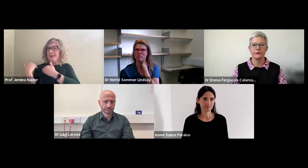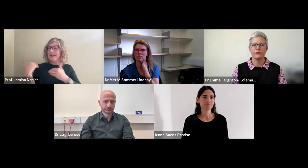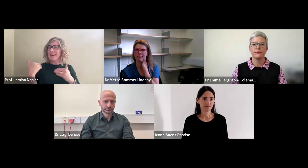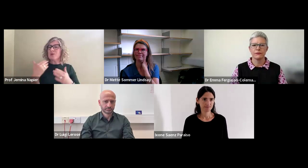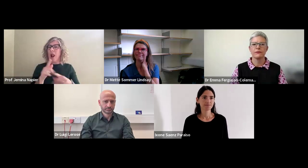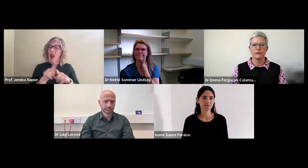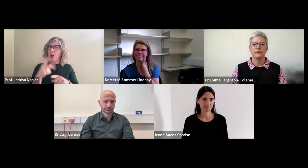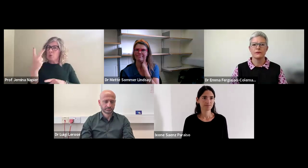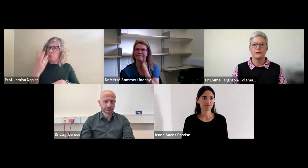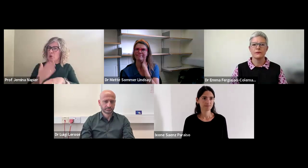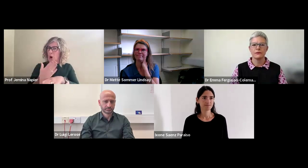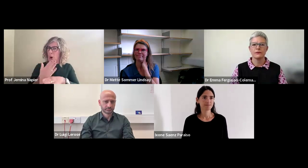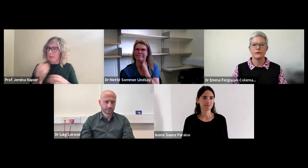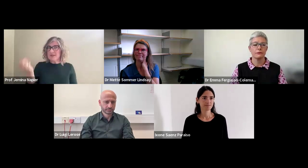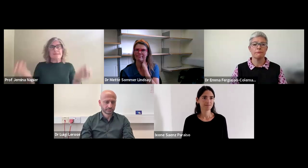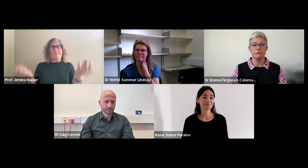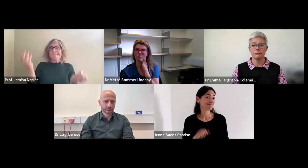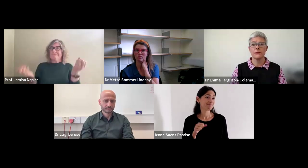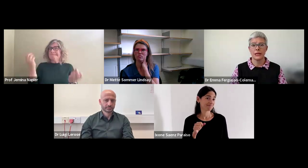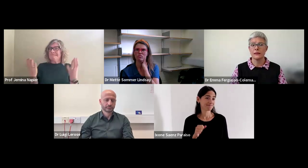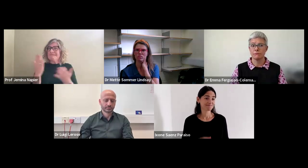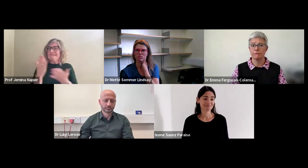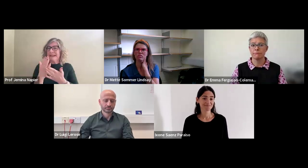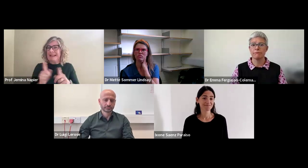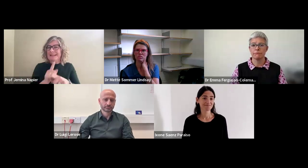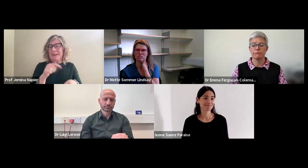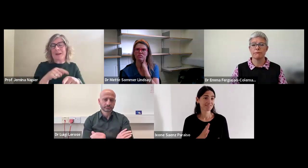so there's this extra level of work -- it sometimes feels like having a whole